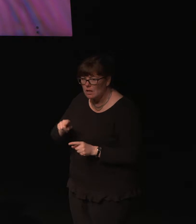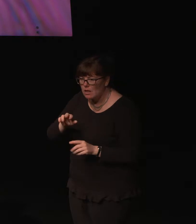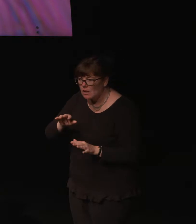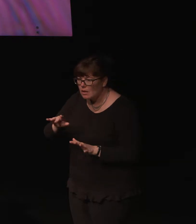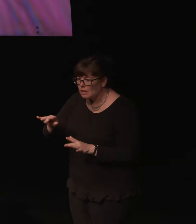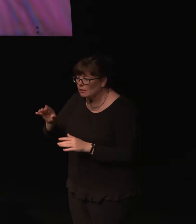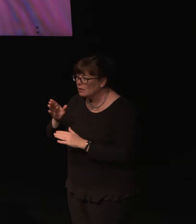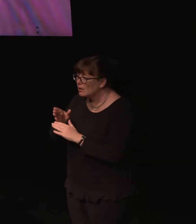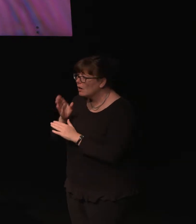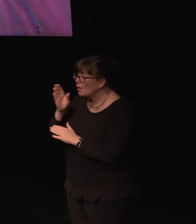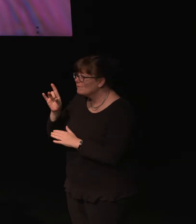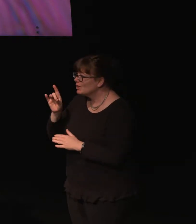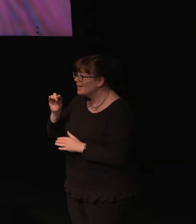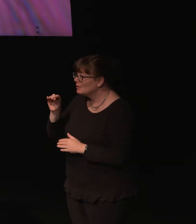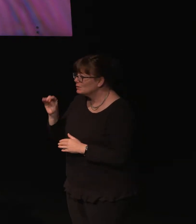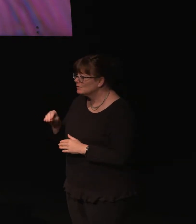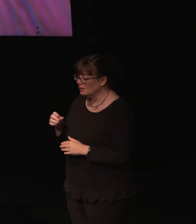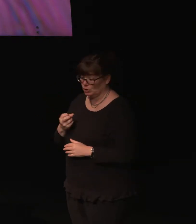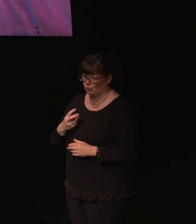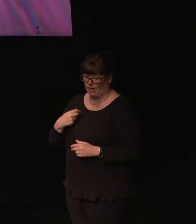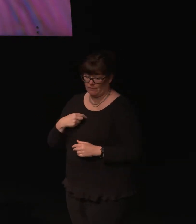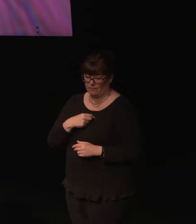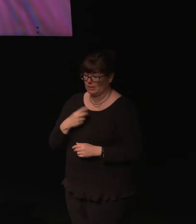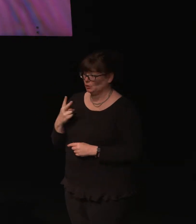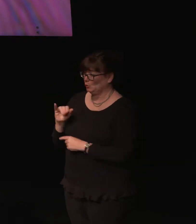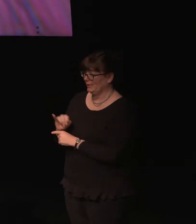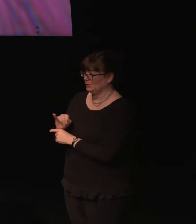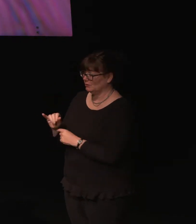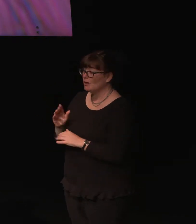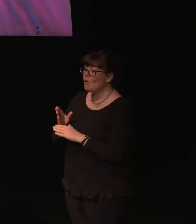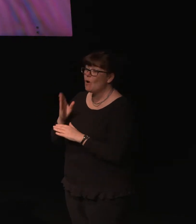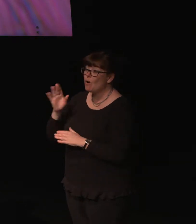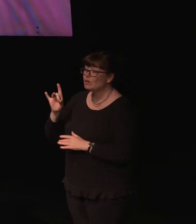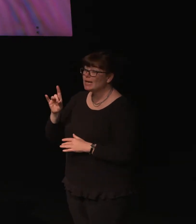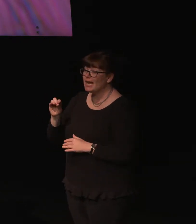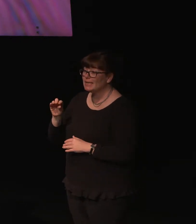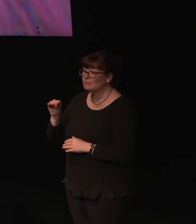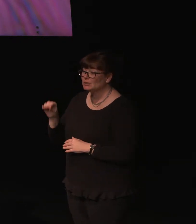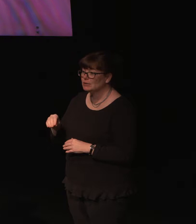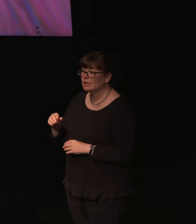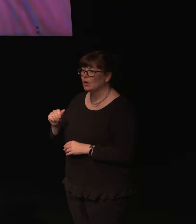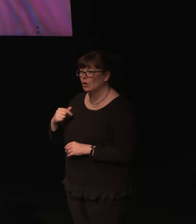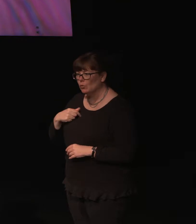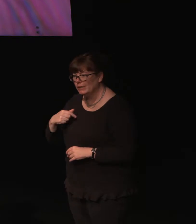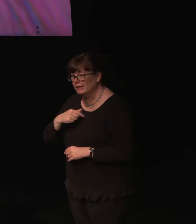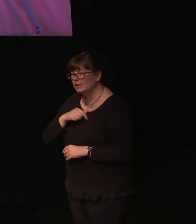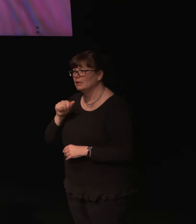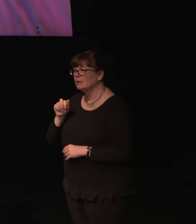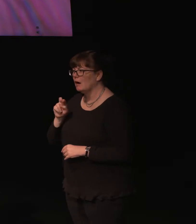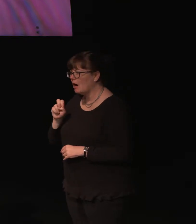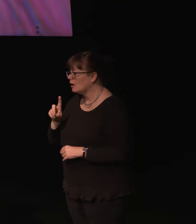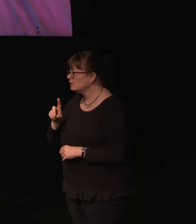there are 12 of us and two interns, over 80 percent of our team are disabled developers, and no one wanted to talk about it